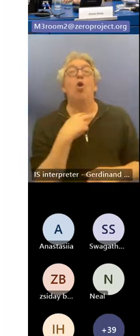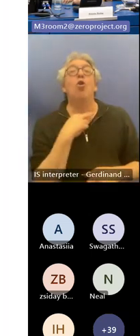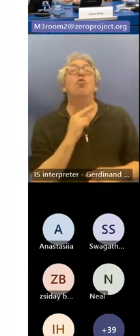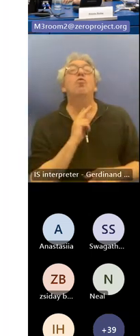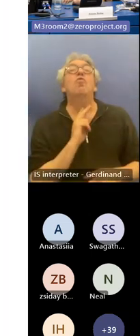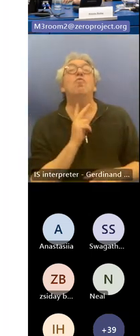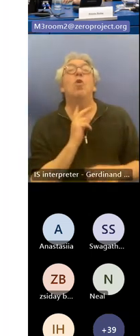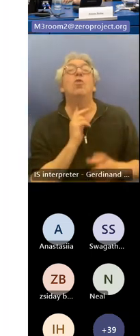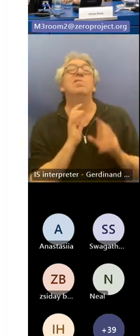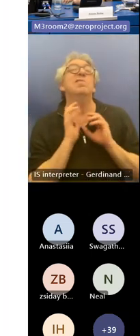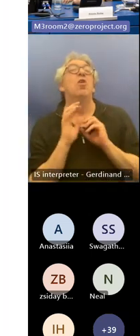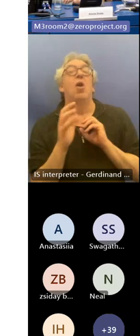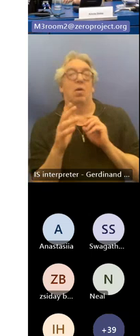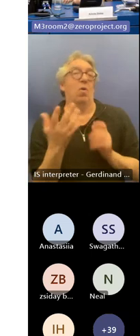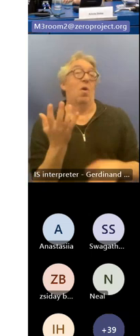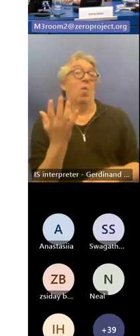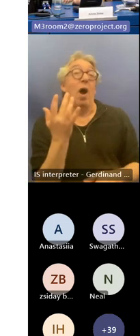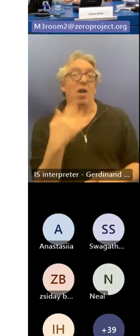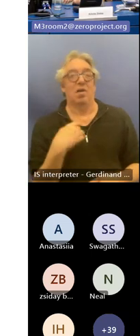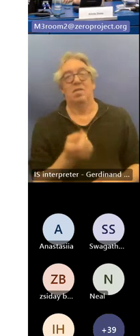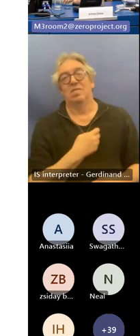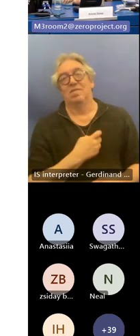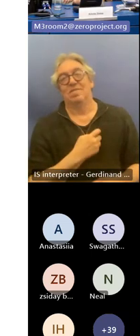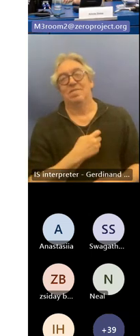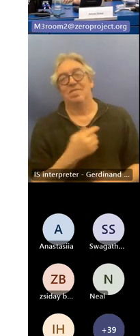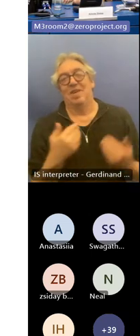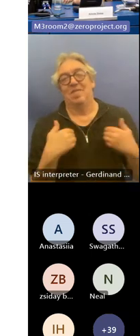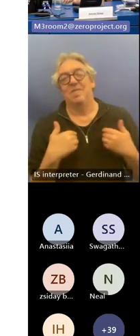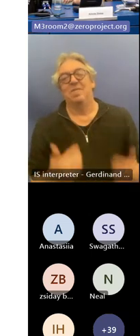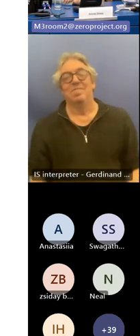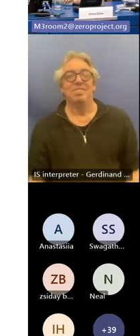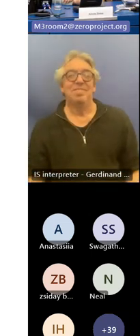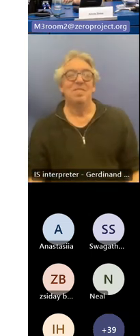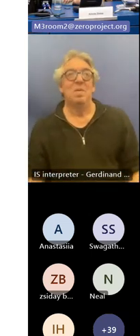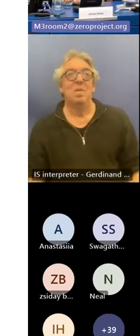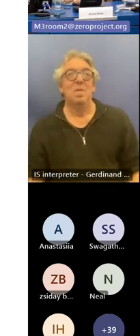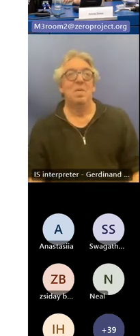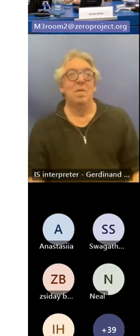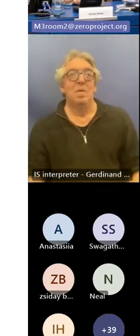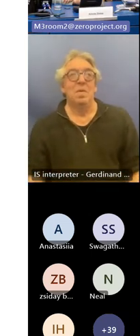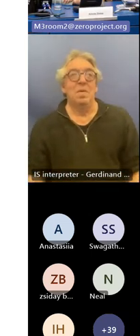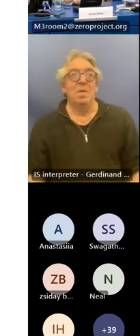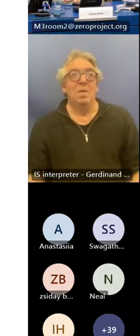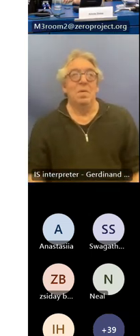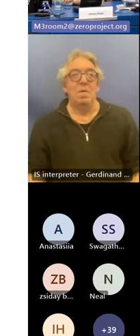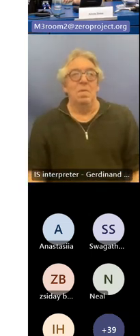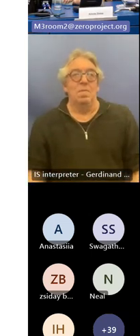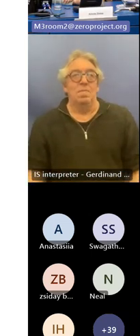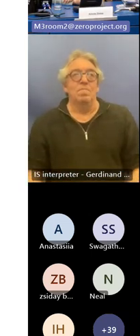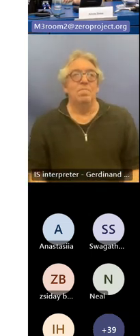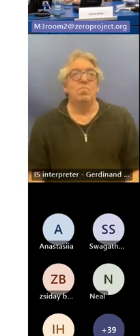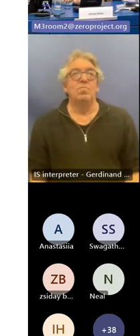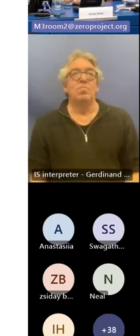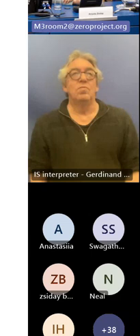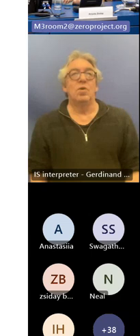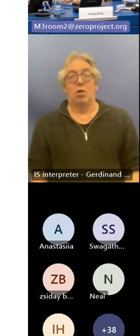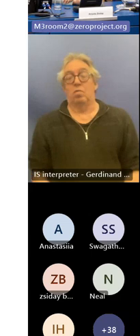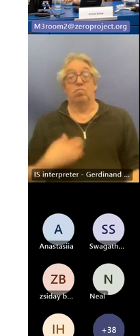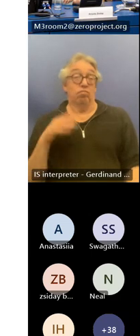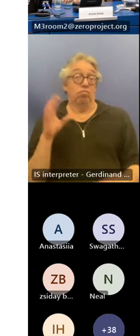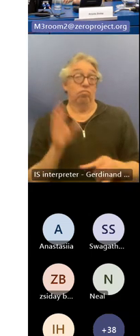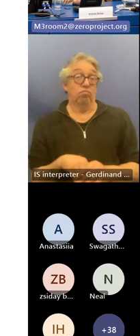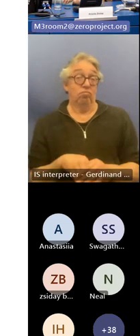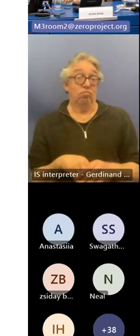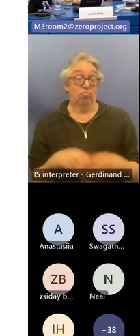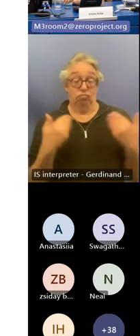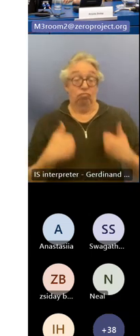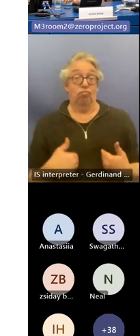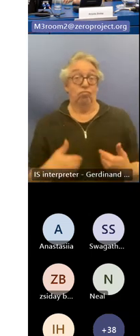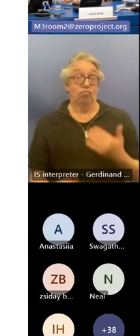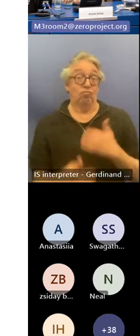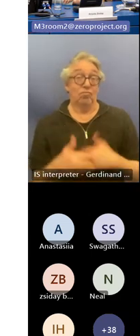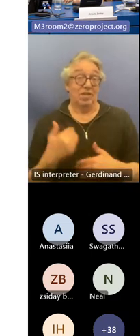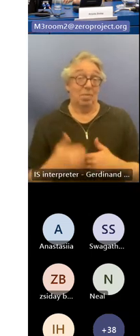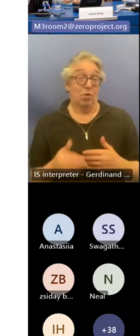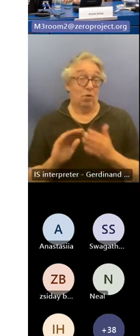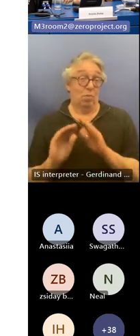to speak. I am also a member of the disabled community, this is the first time that I say